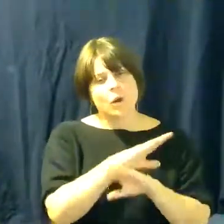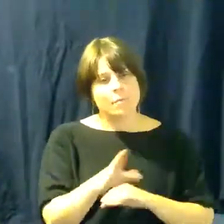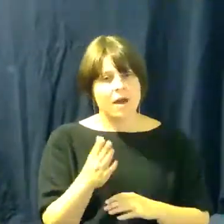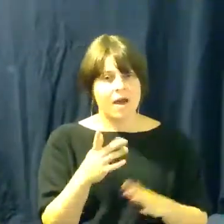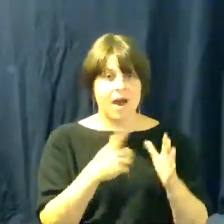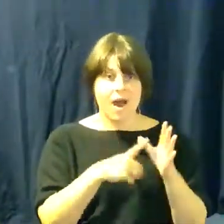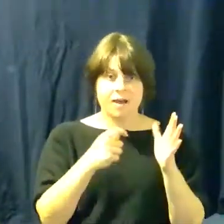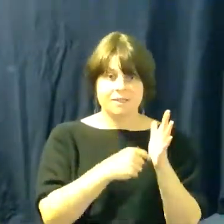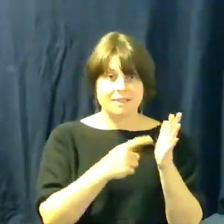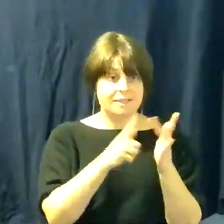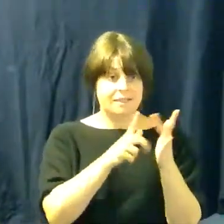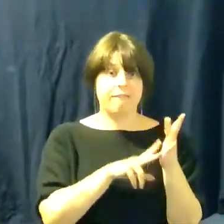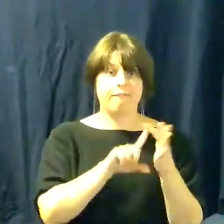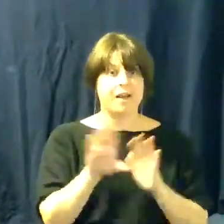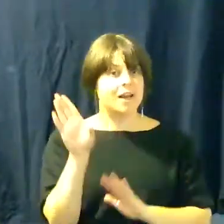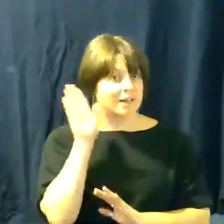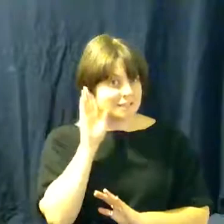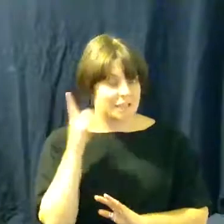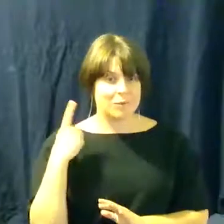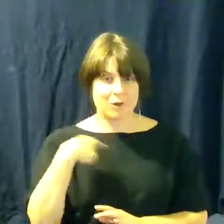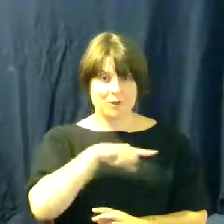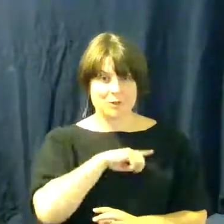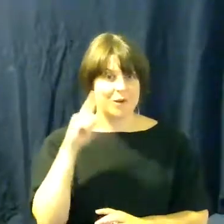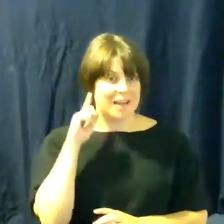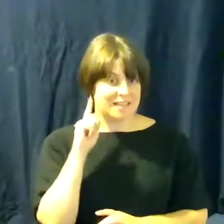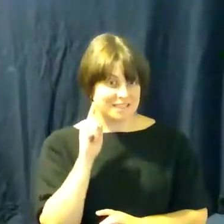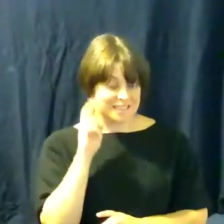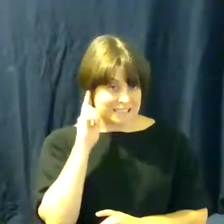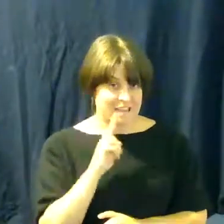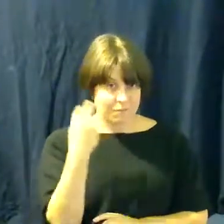We will look at receiving. So they talk about active listening